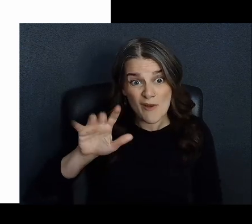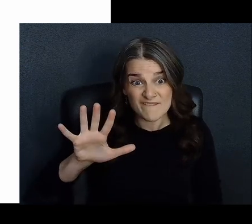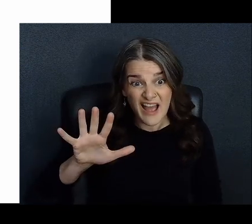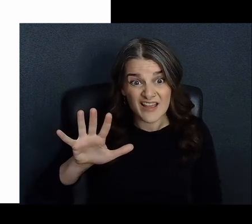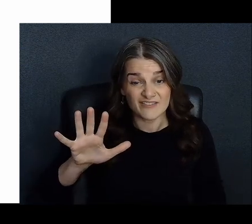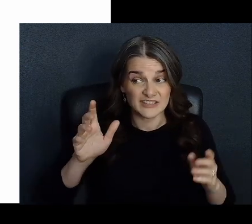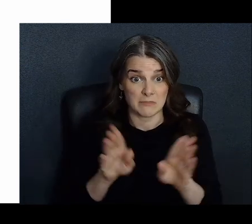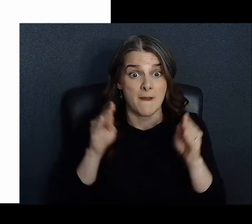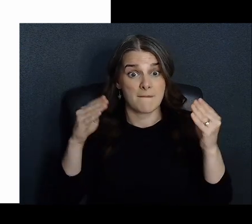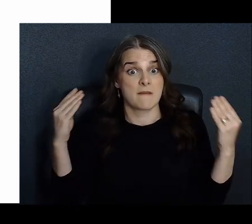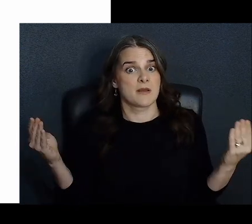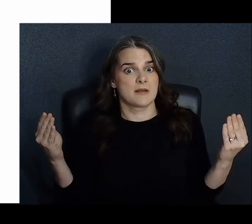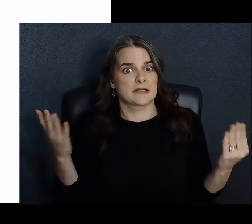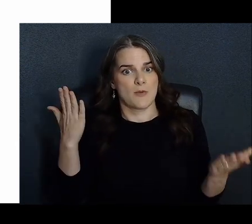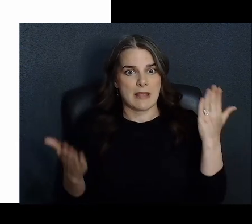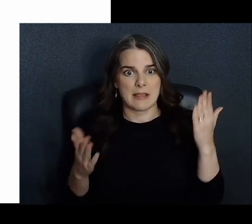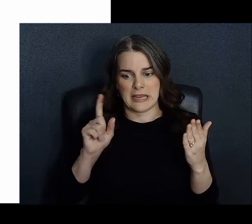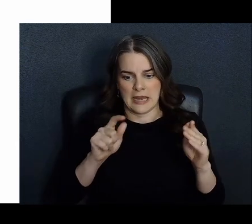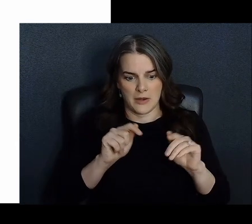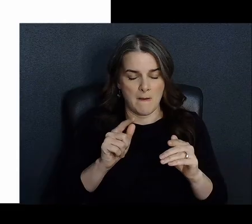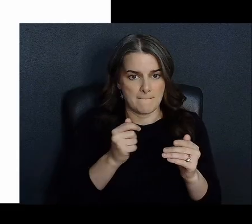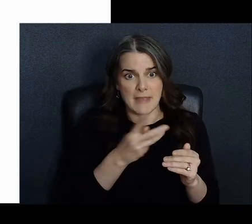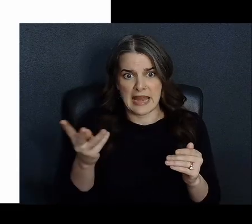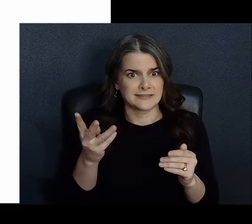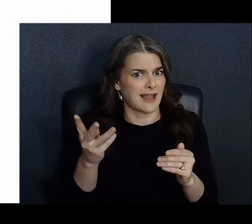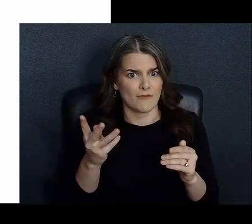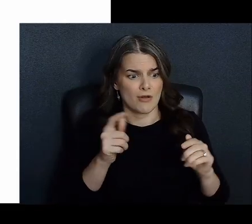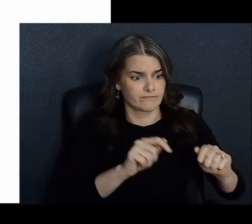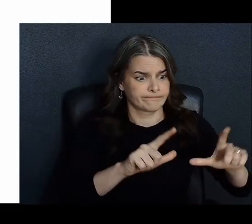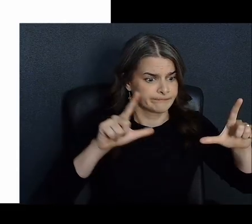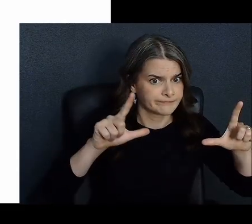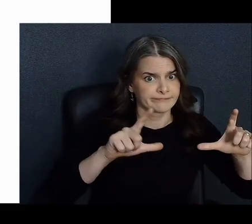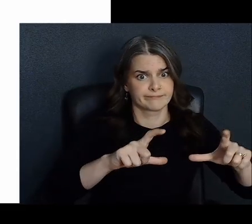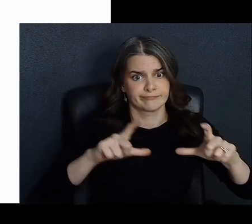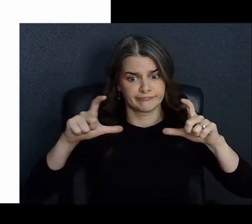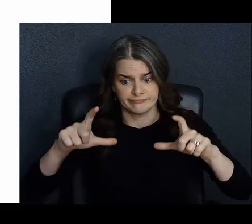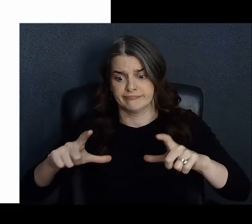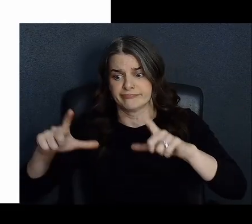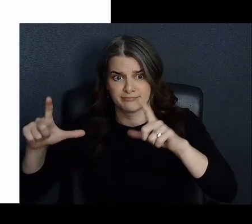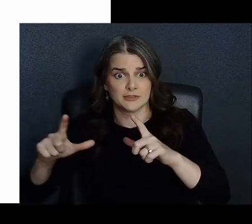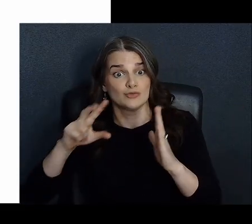need multiple magnifiers to get to the size that you need to be able to read it effectively.